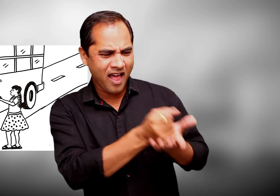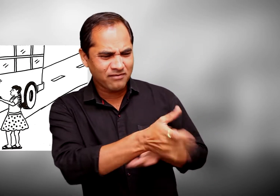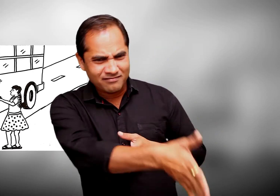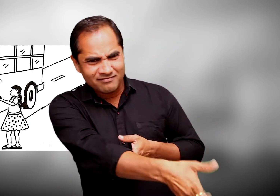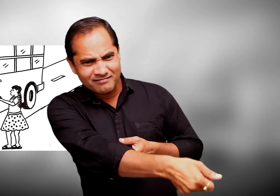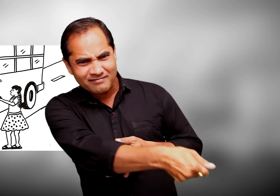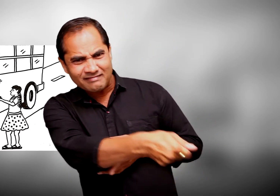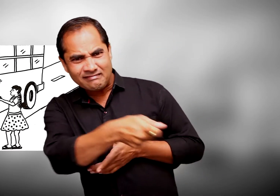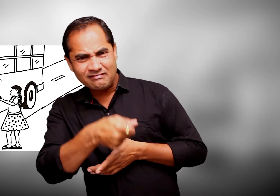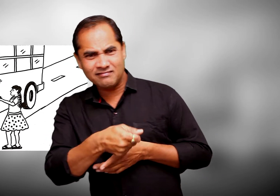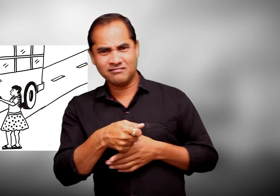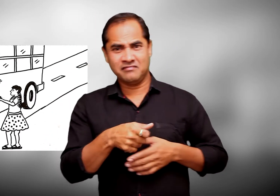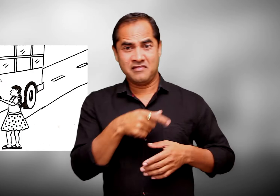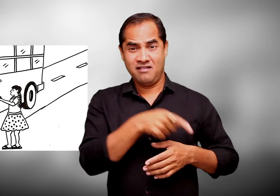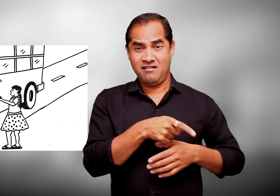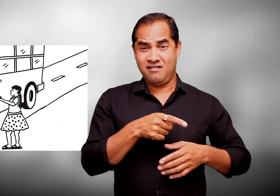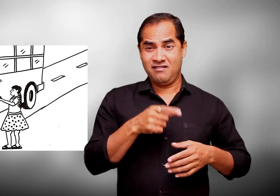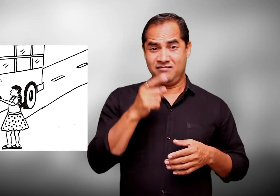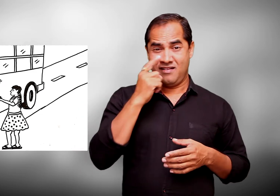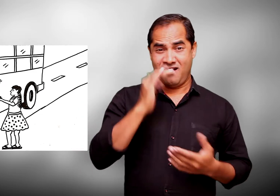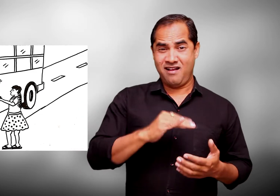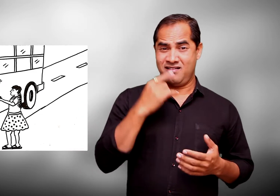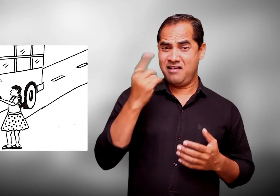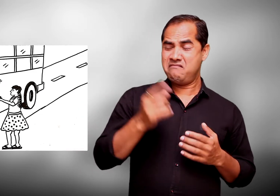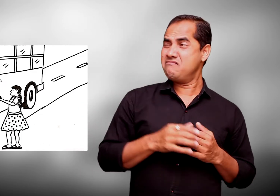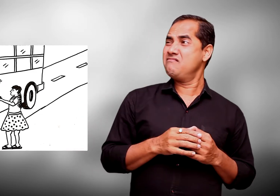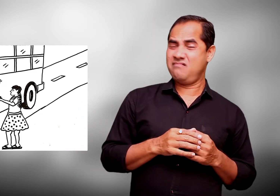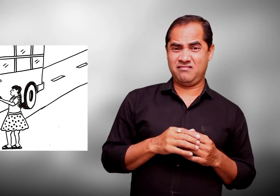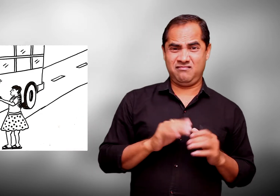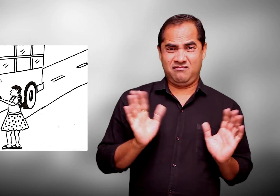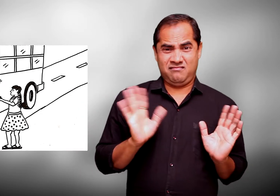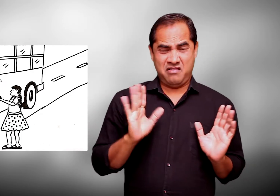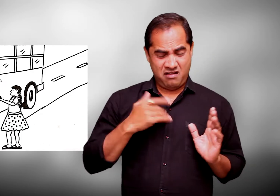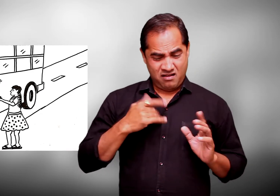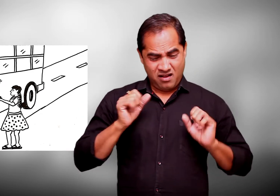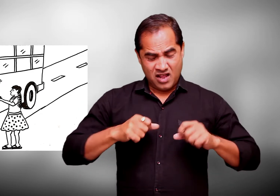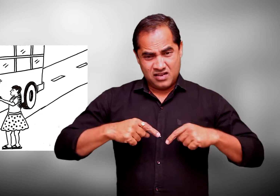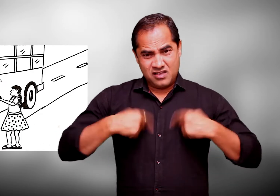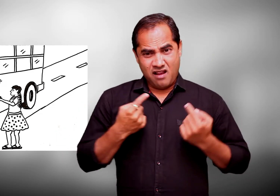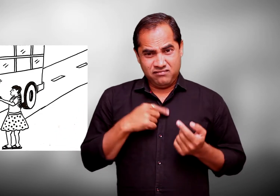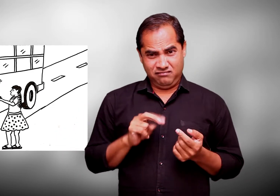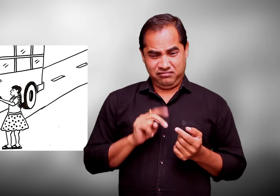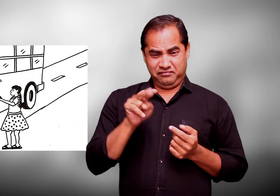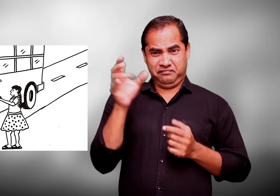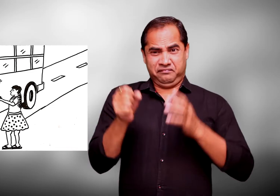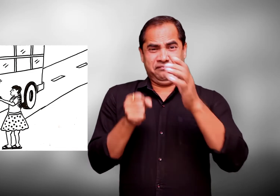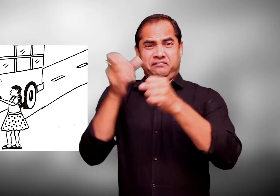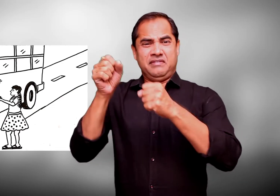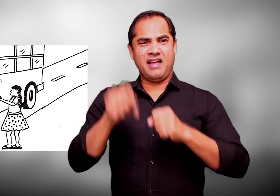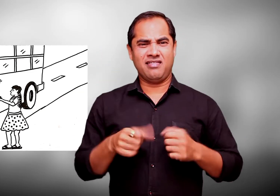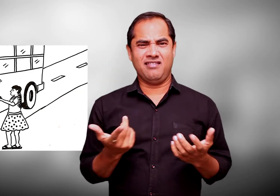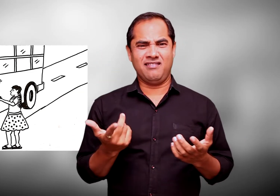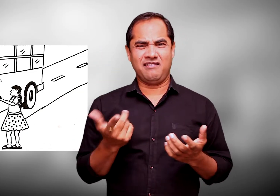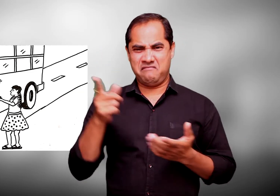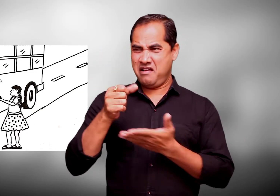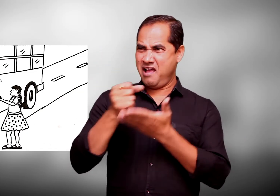'Never mind', she said 'I can get on by myself,